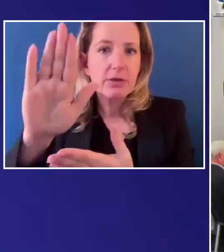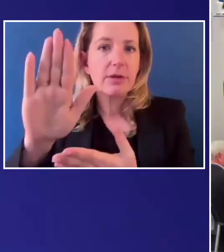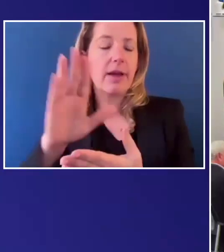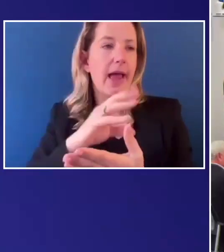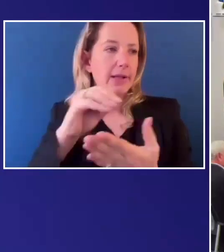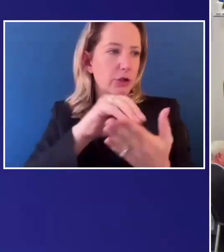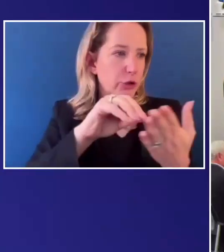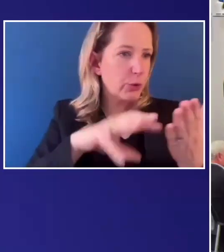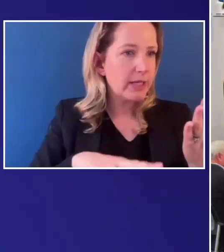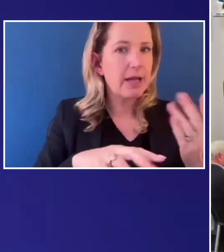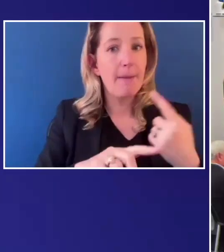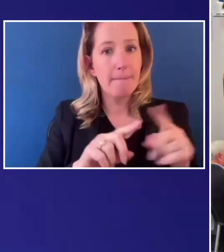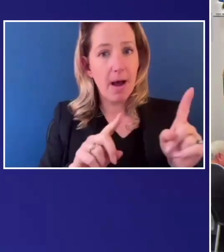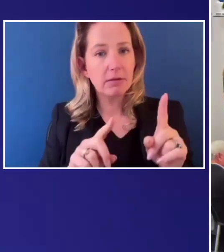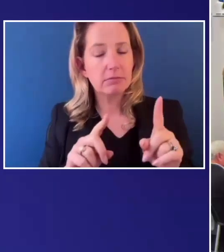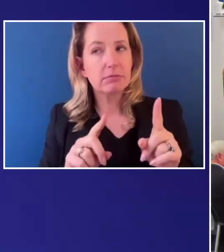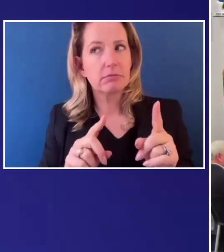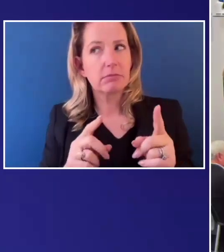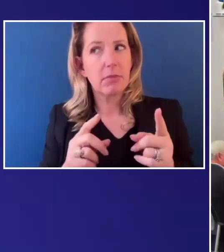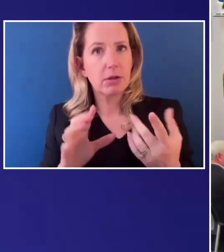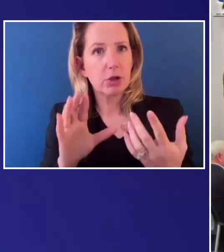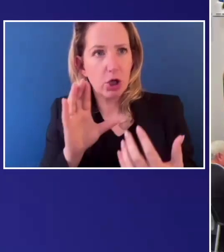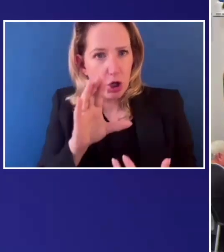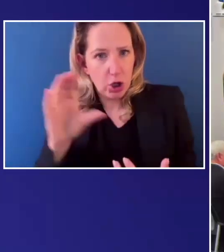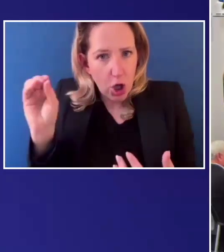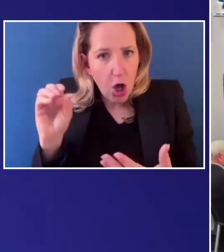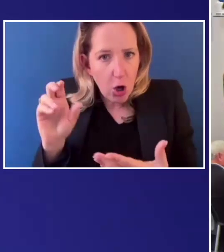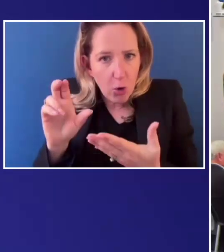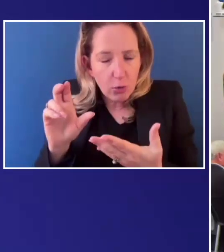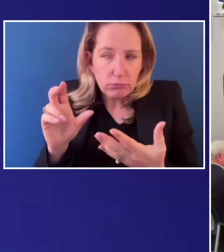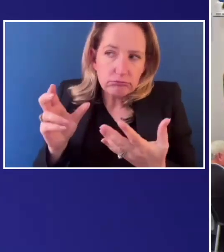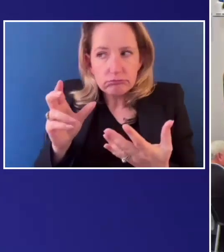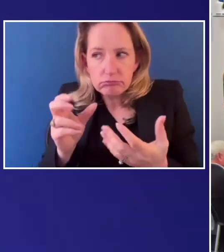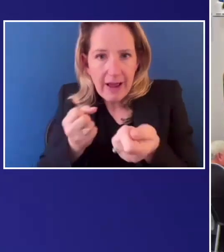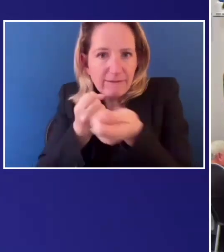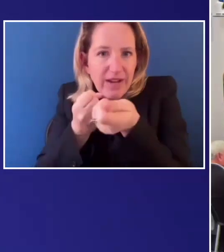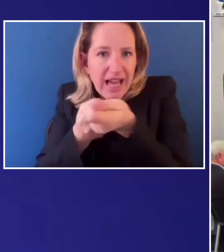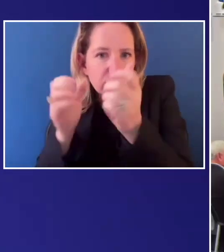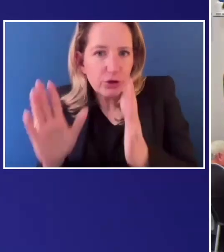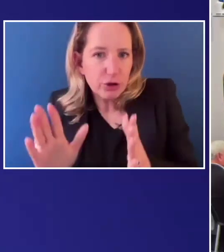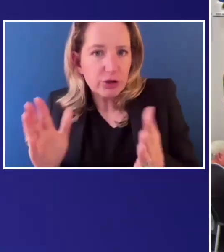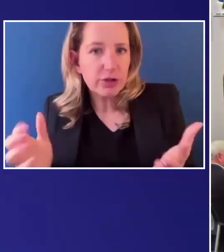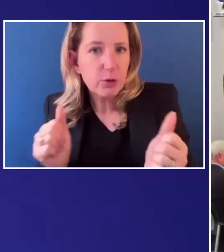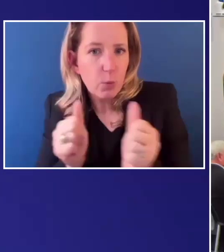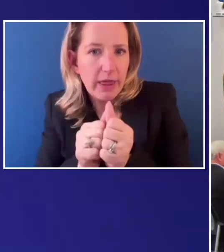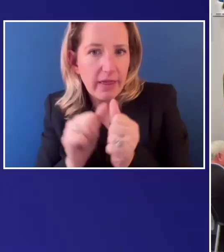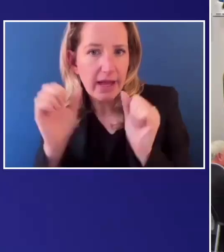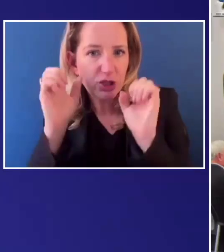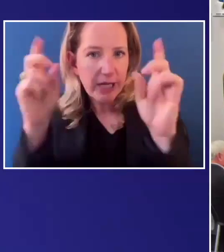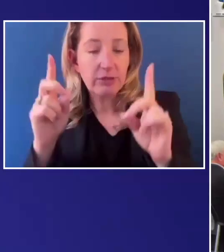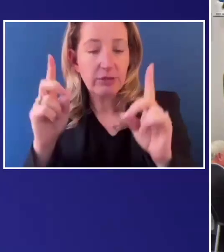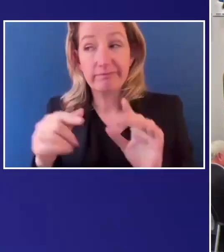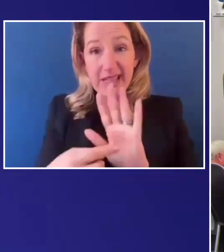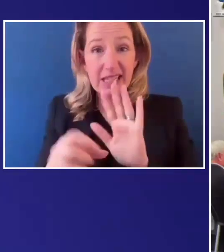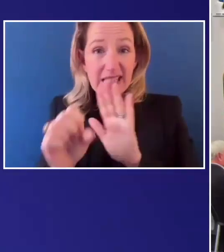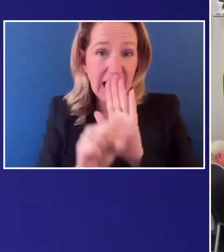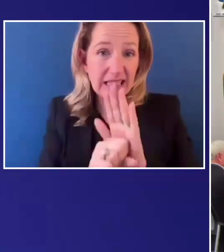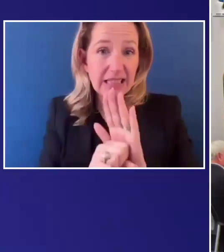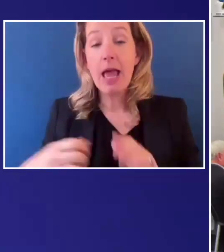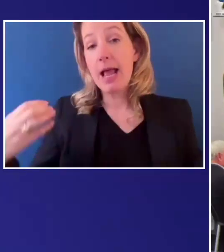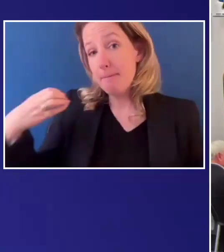employers, but I'll comment on states because we're co-equal investors in higher education. And we've seen in states,